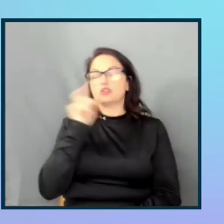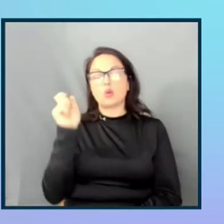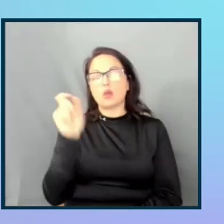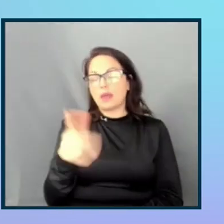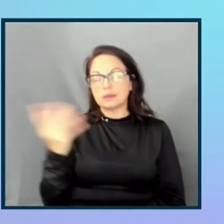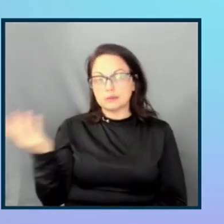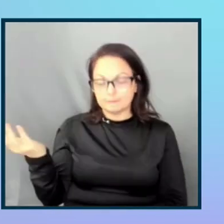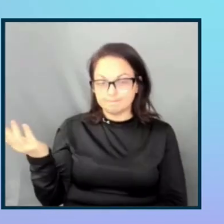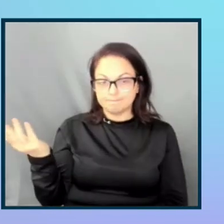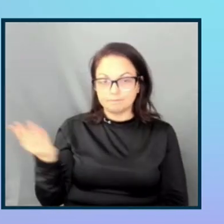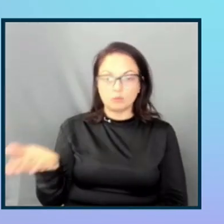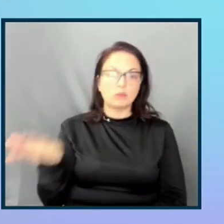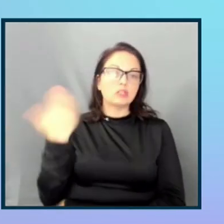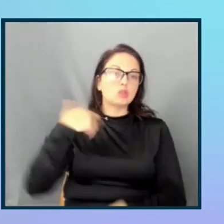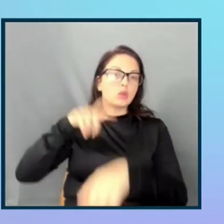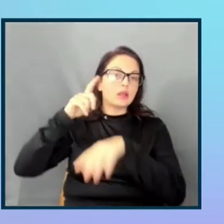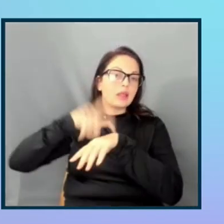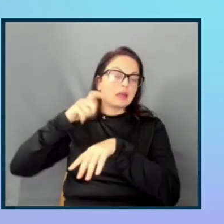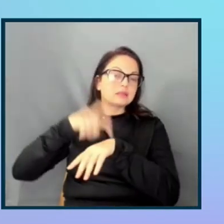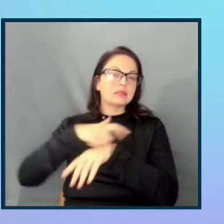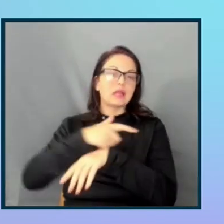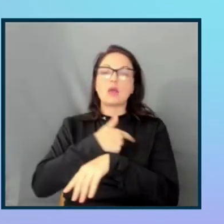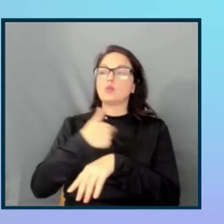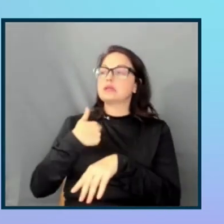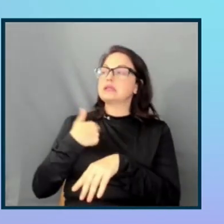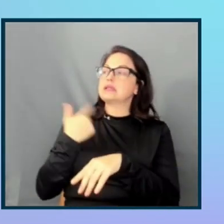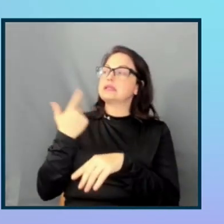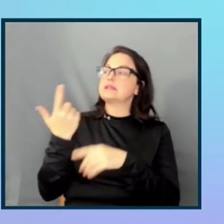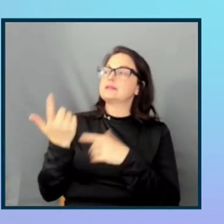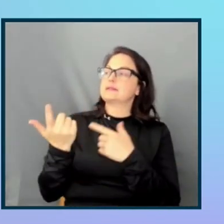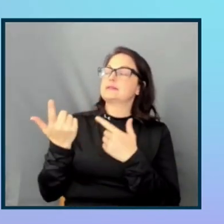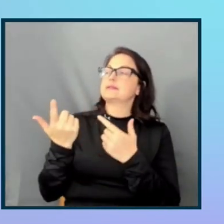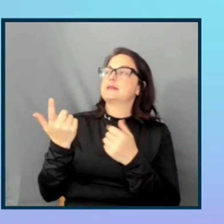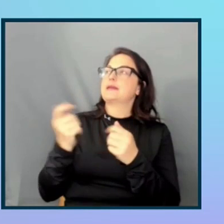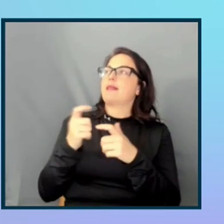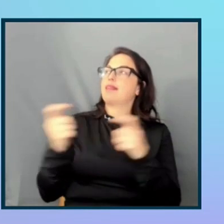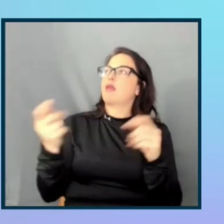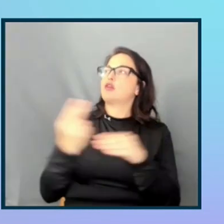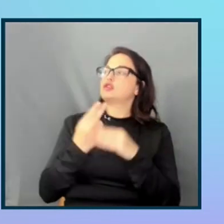The last time we did kind of a really large scale piece of user testing with people with disabilities,